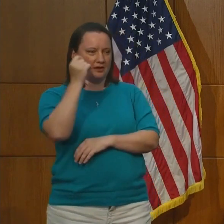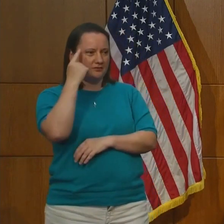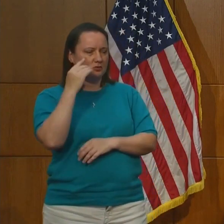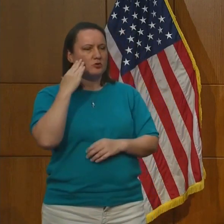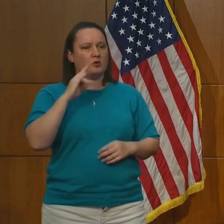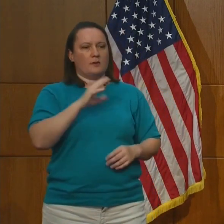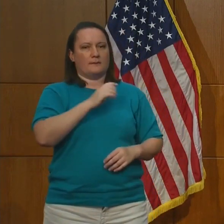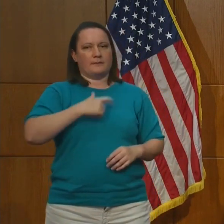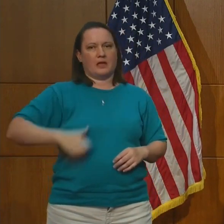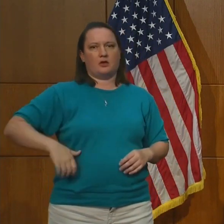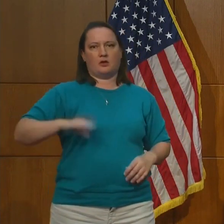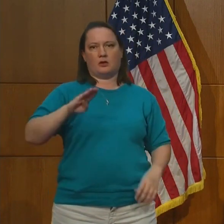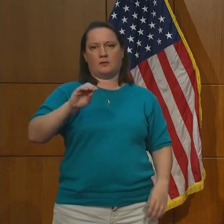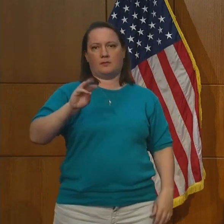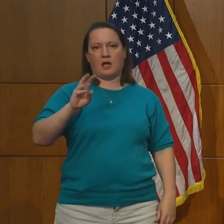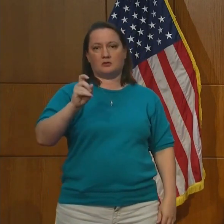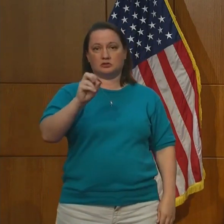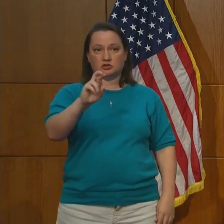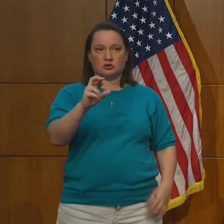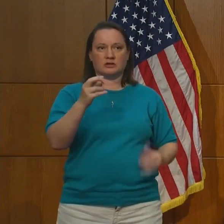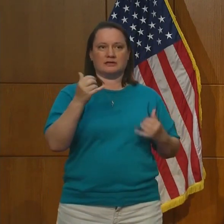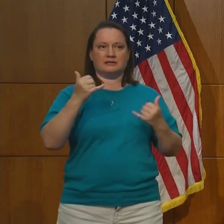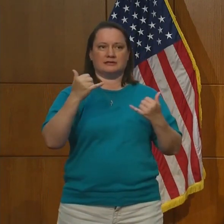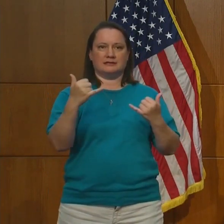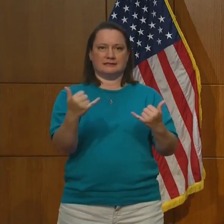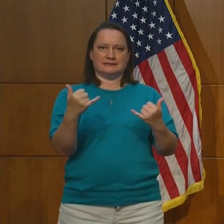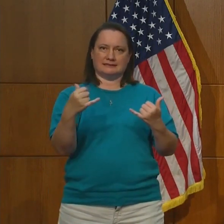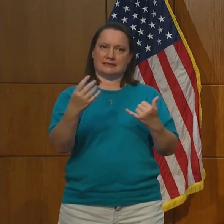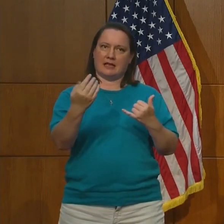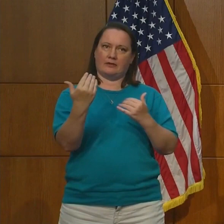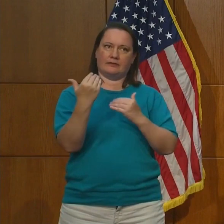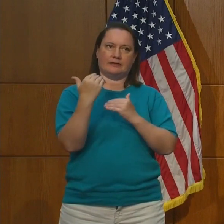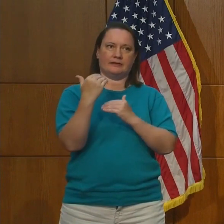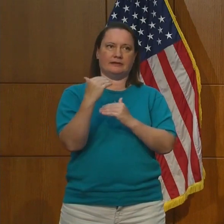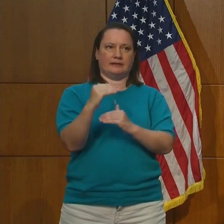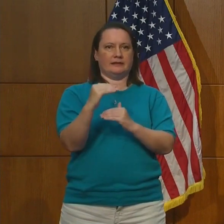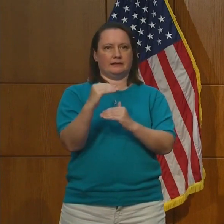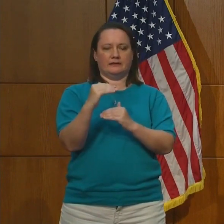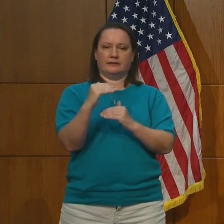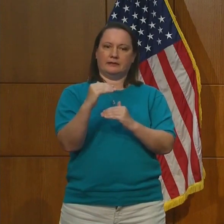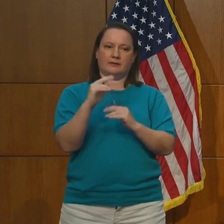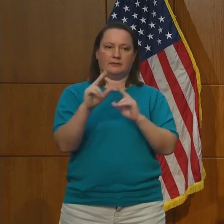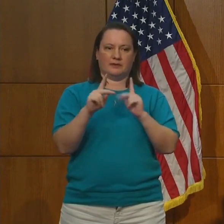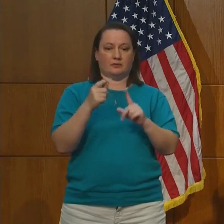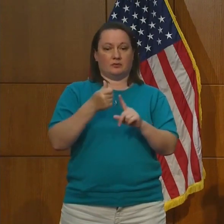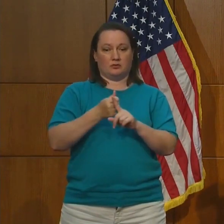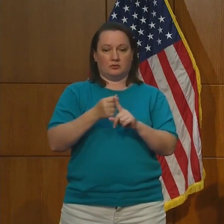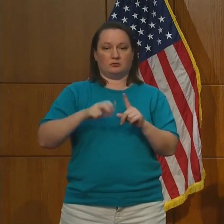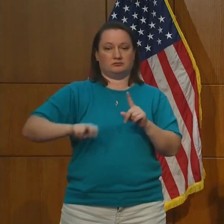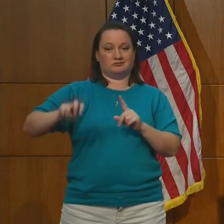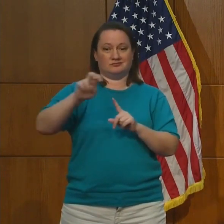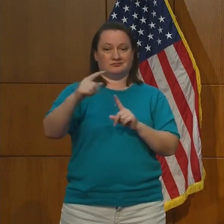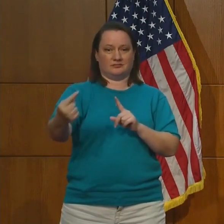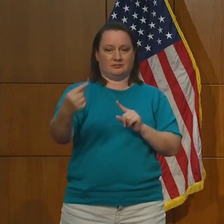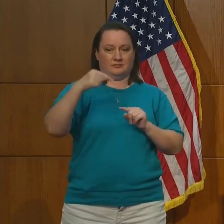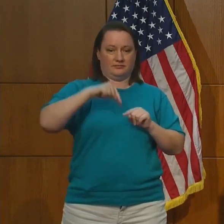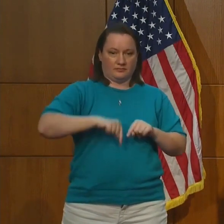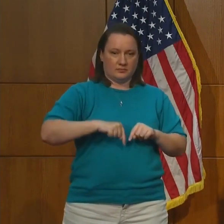REALLY A THE PRIVATE LAB. GOOD AFTERNOON GOVERNOR- OF IF YOU WILL WELL KNOW AMERICA OUT THERE YET NOW REQUIRING TRAVELERS FROM TWENTY SEVEN